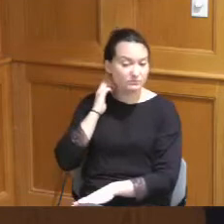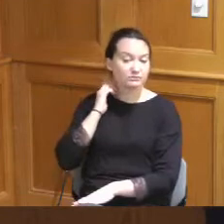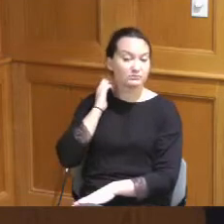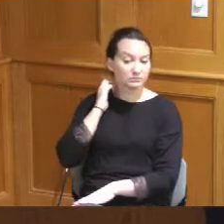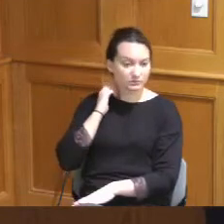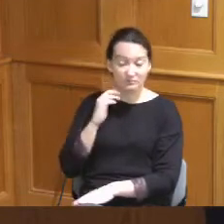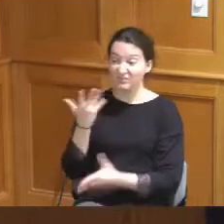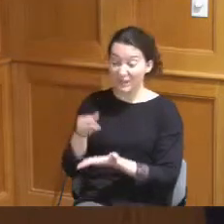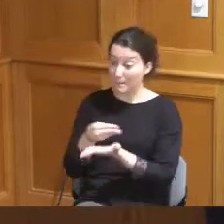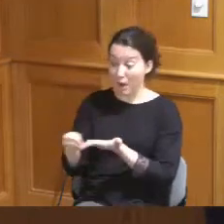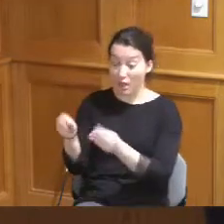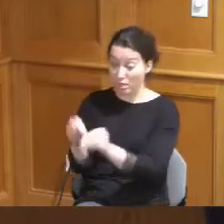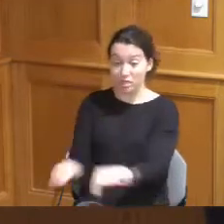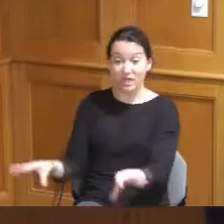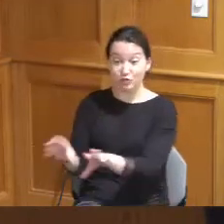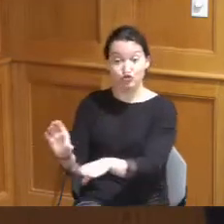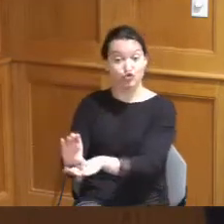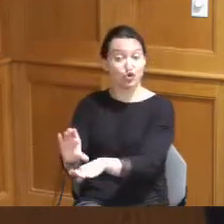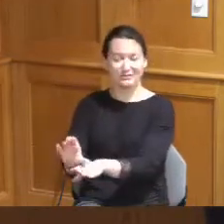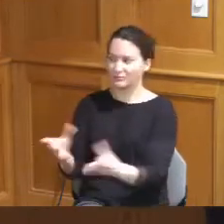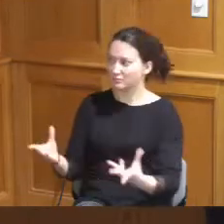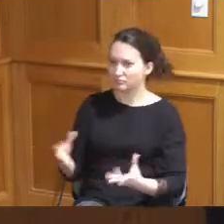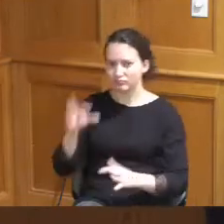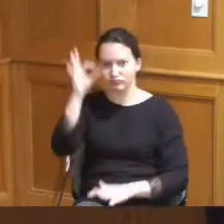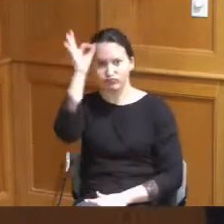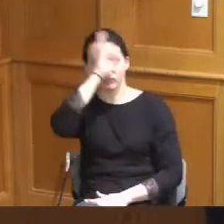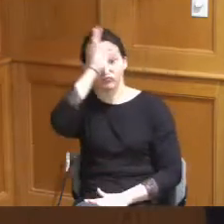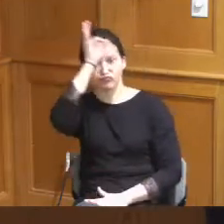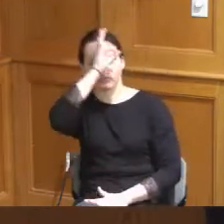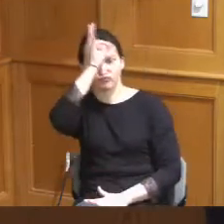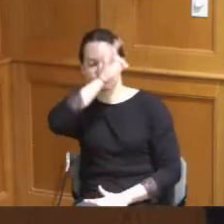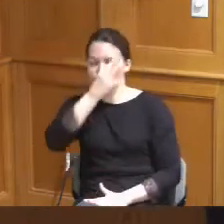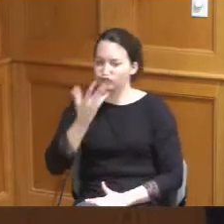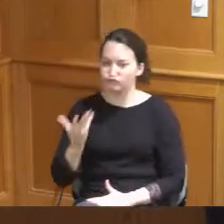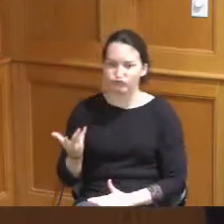purchase land he got his church there he said he don't know nothing about it and wanted to know